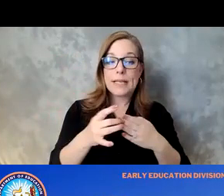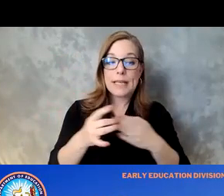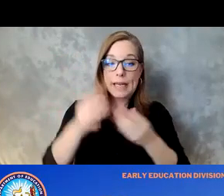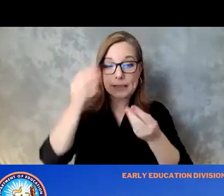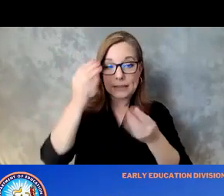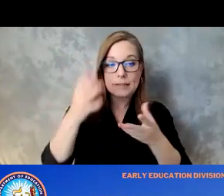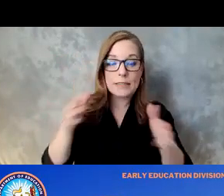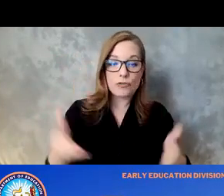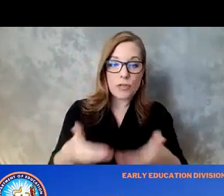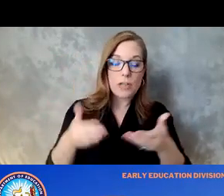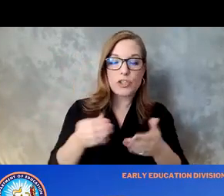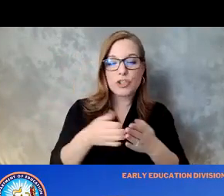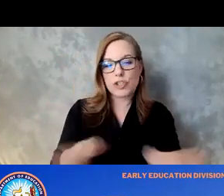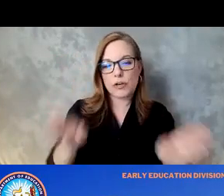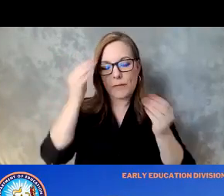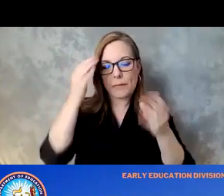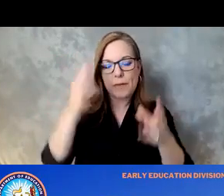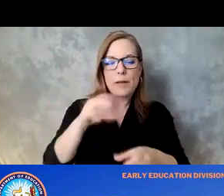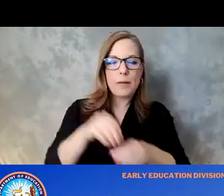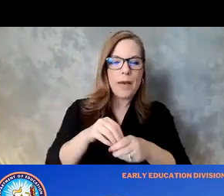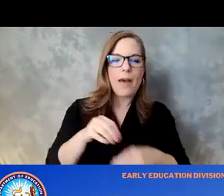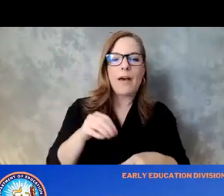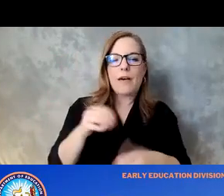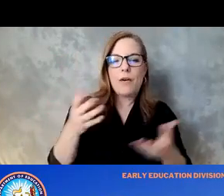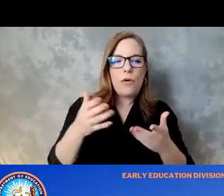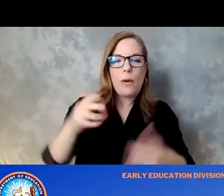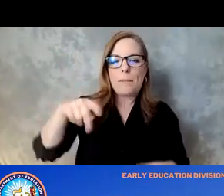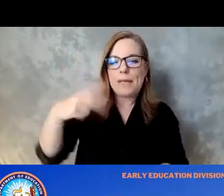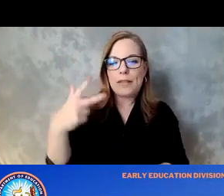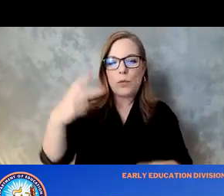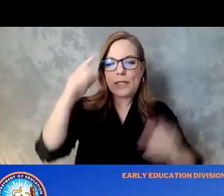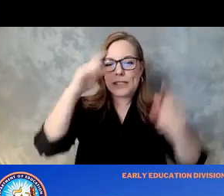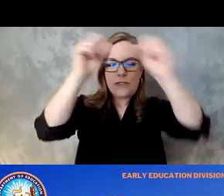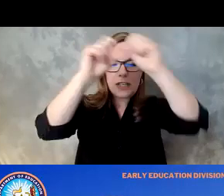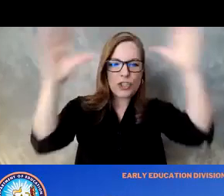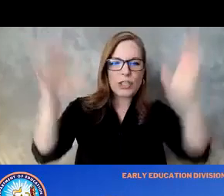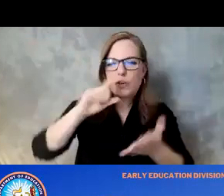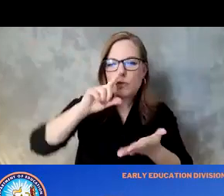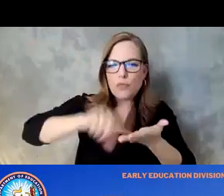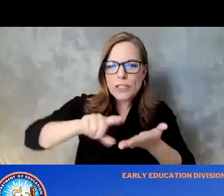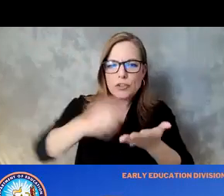which includes California’s P-3 vision research on why early education matters and other critical